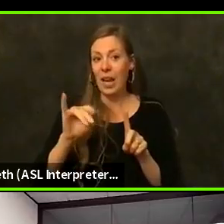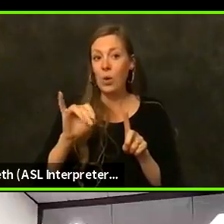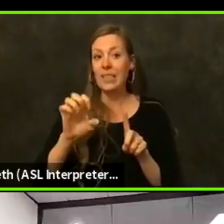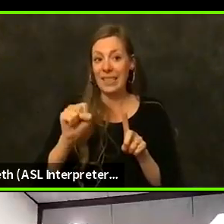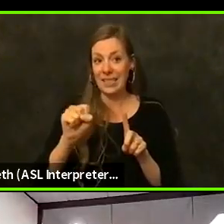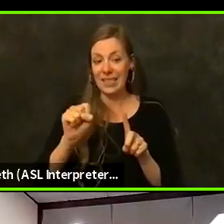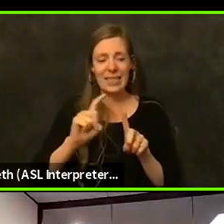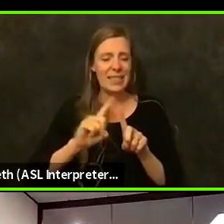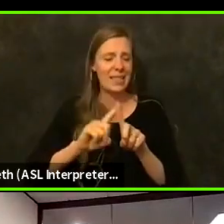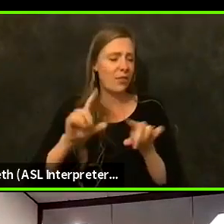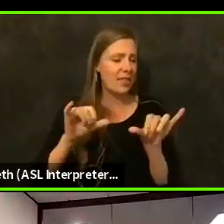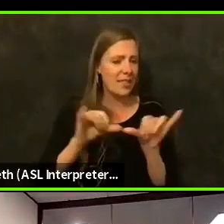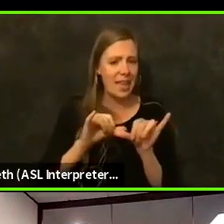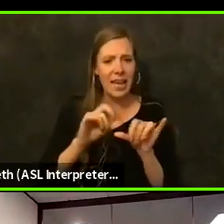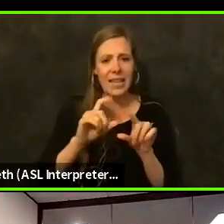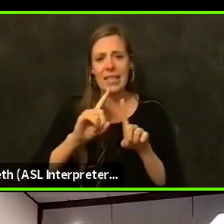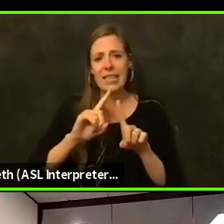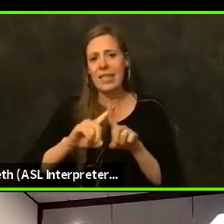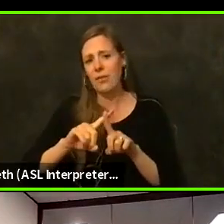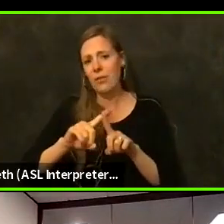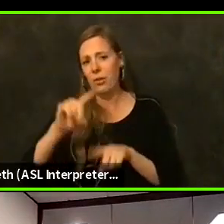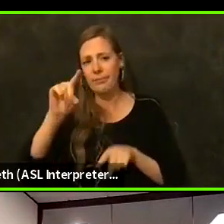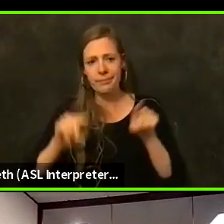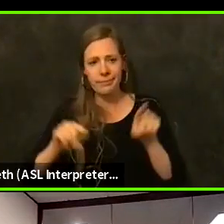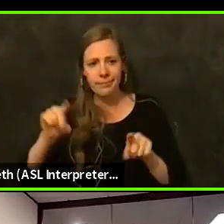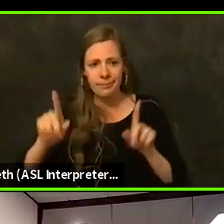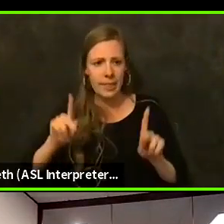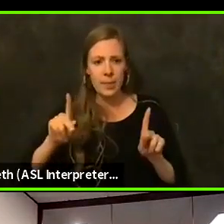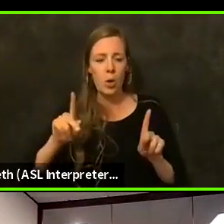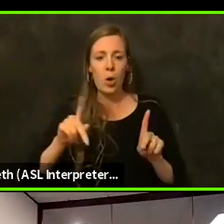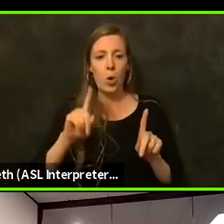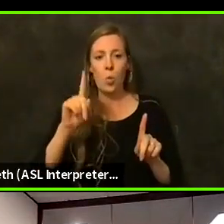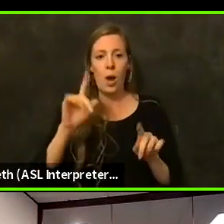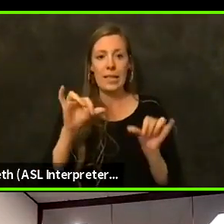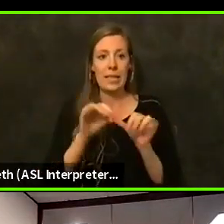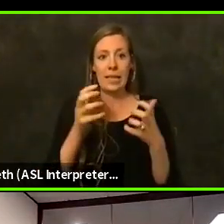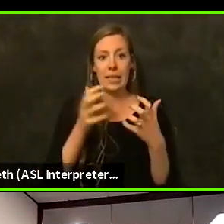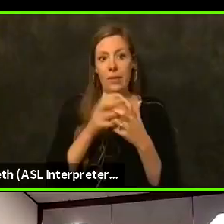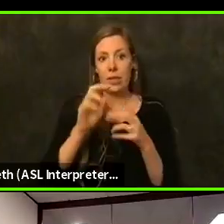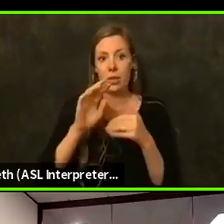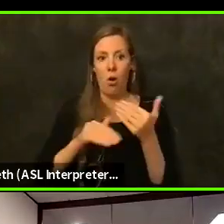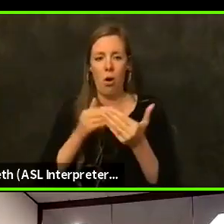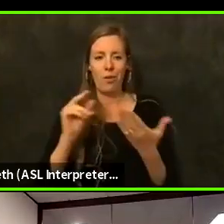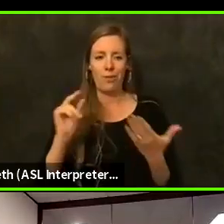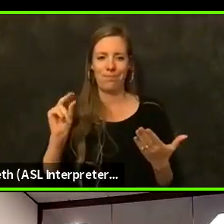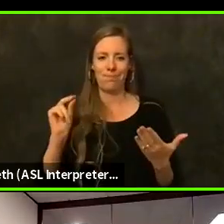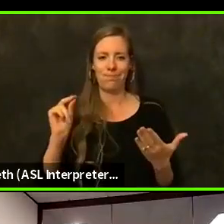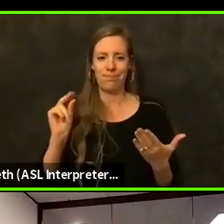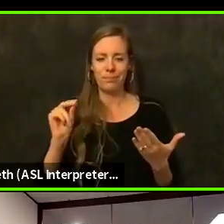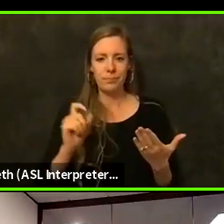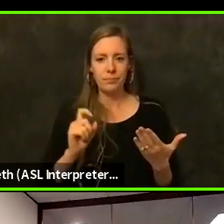different demographics, and one five doesn't fit all. So I feel like, you know, I know here in